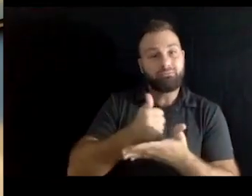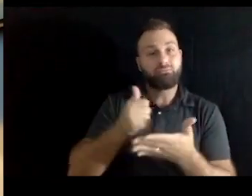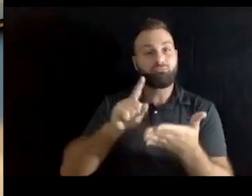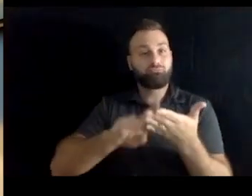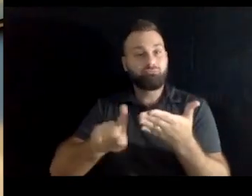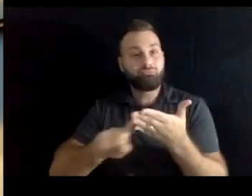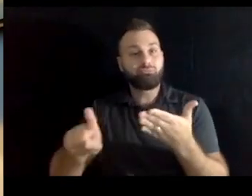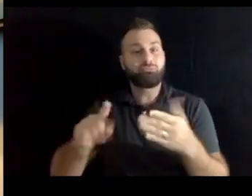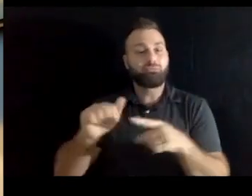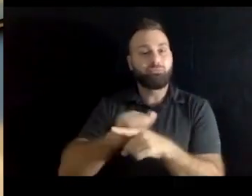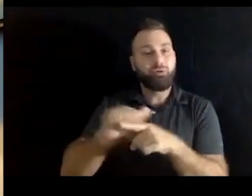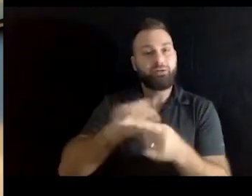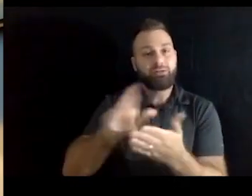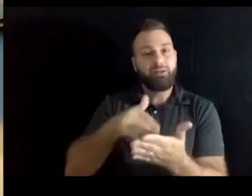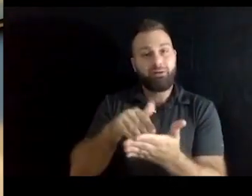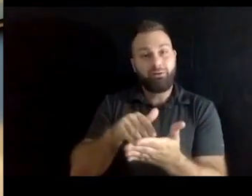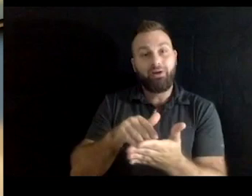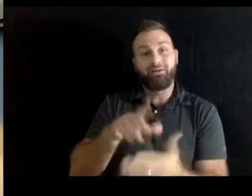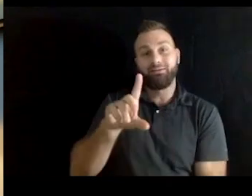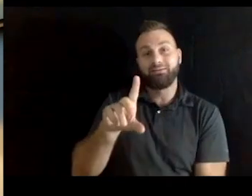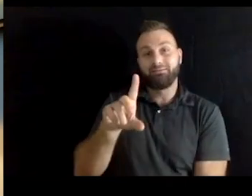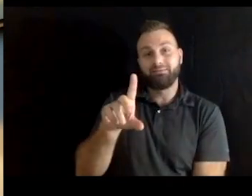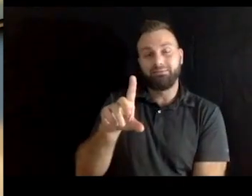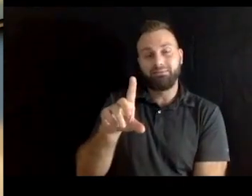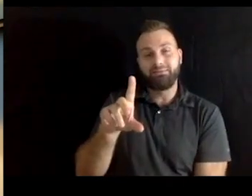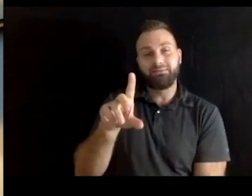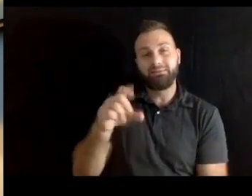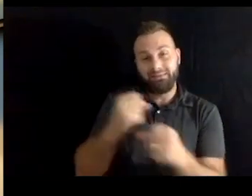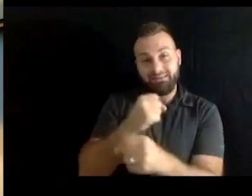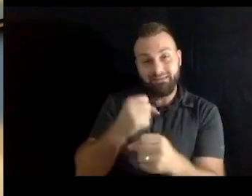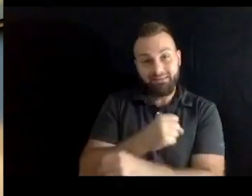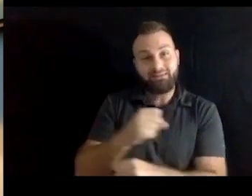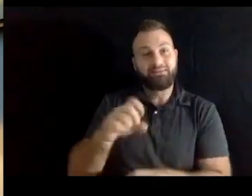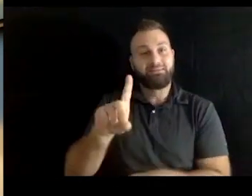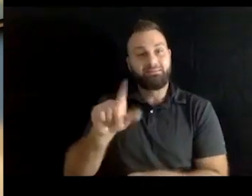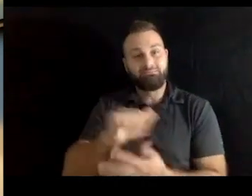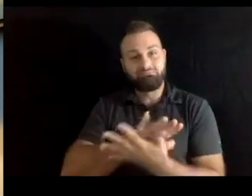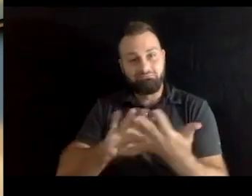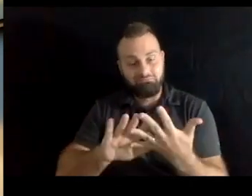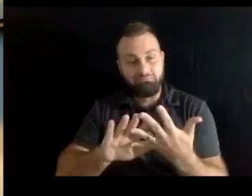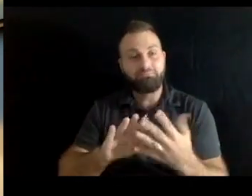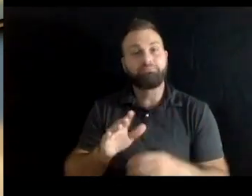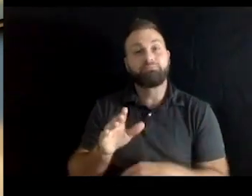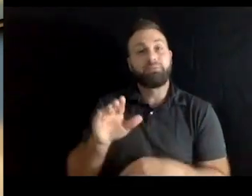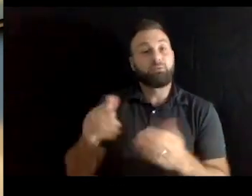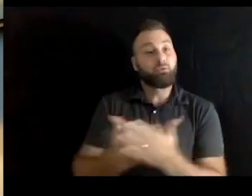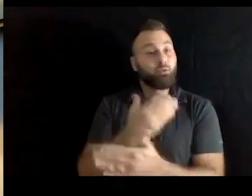statistics and demographics. His work helps produce new insights into improving the well being